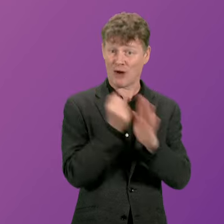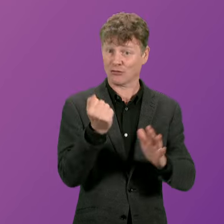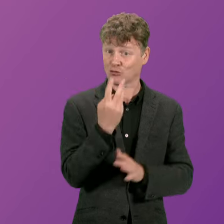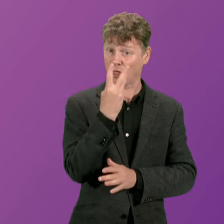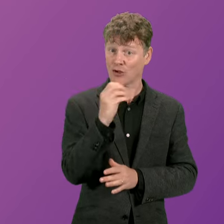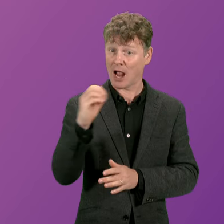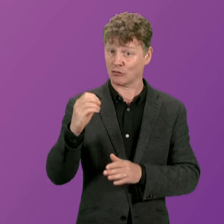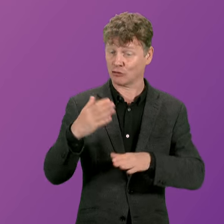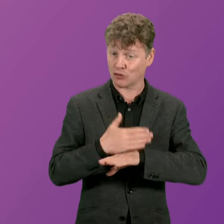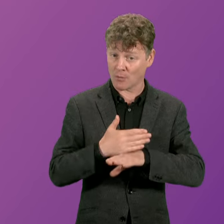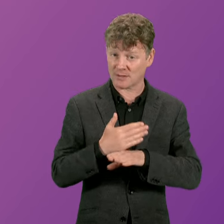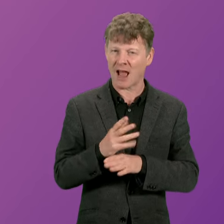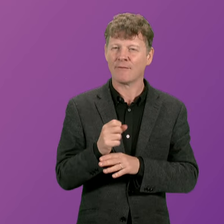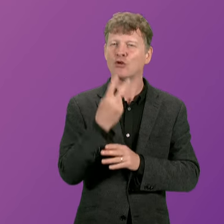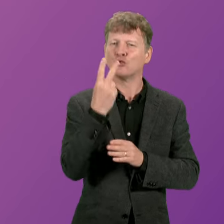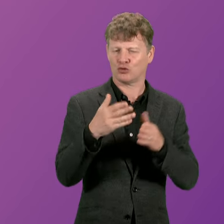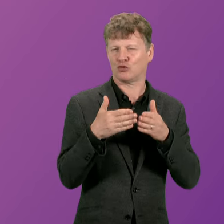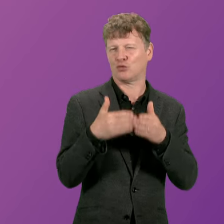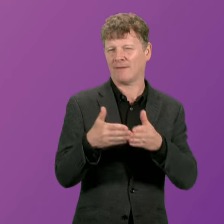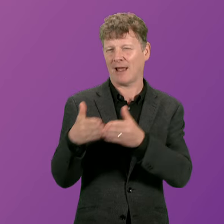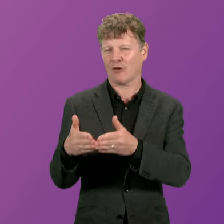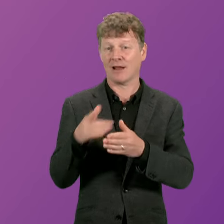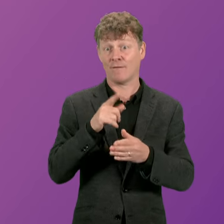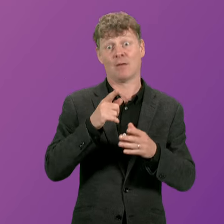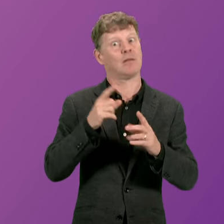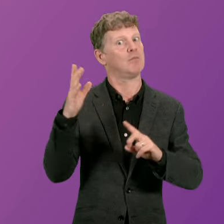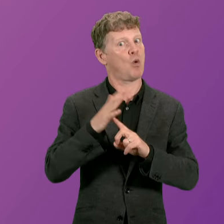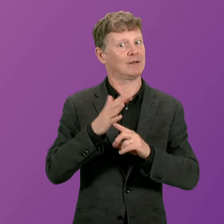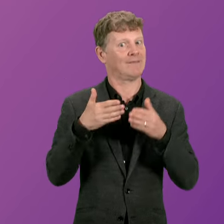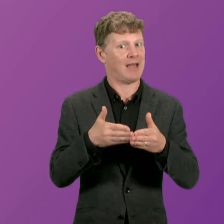Sannox and Glen Rosa vessels, which are vital for our island communities, will be delivered.